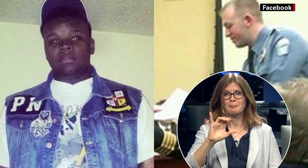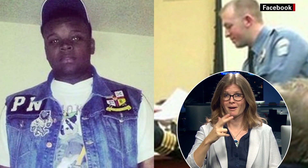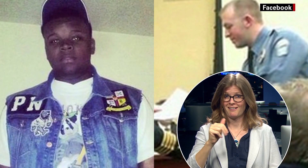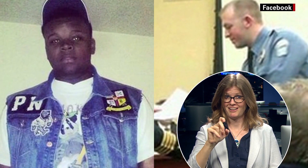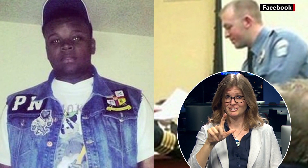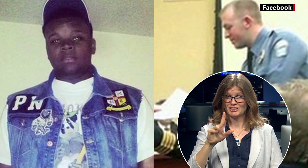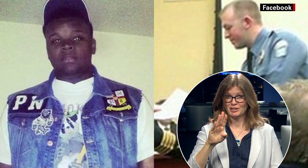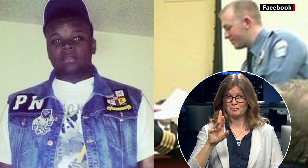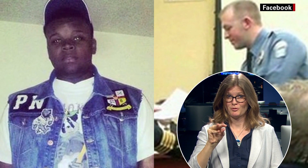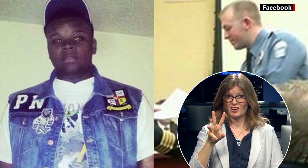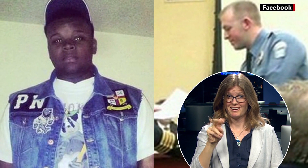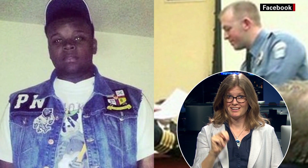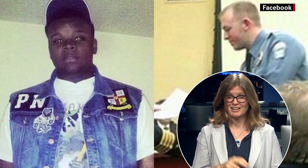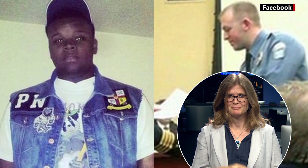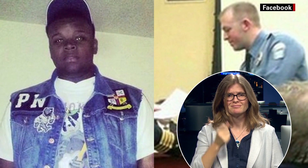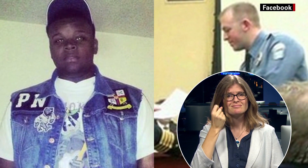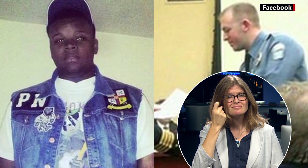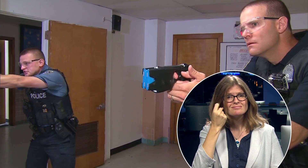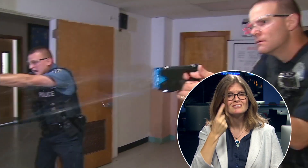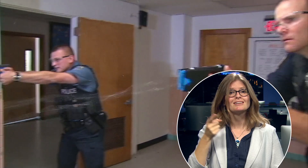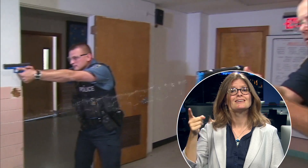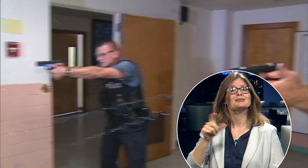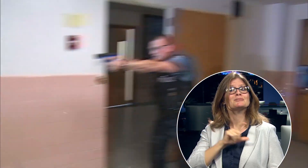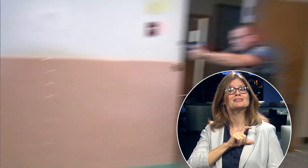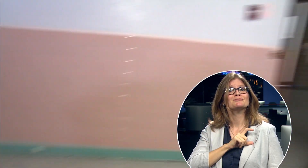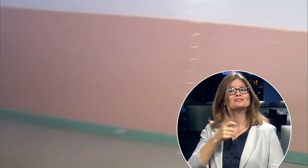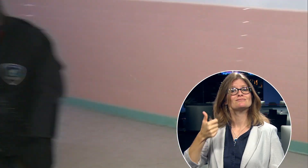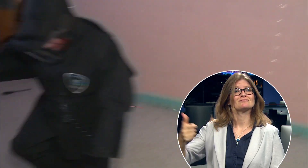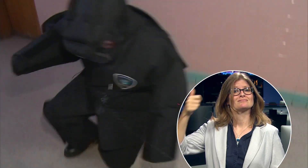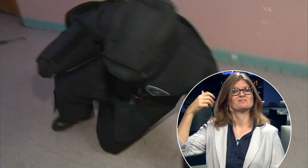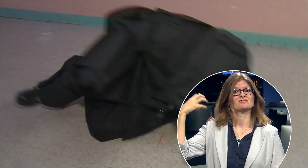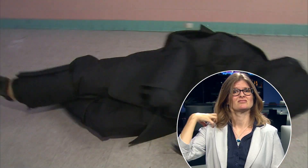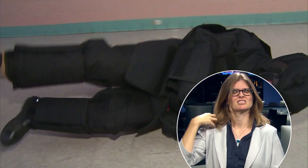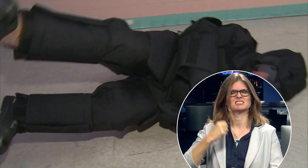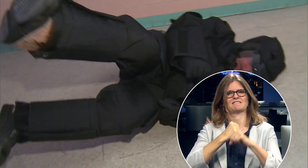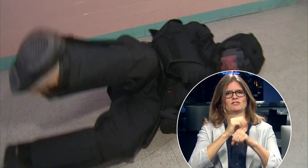Brown, but the St. Louis Police Chief defended their decision.